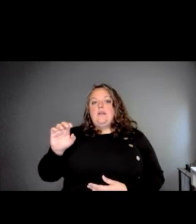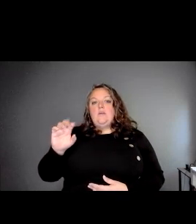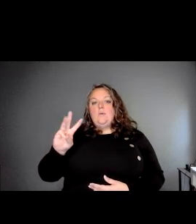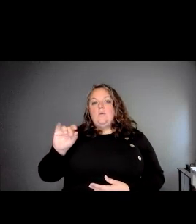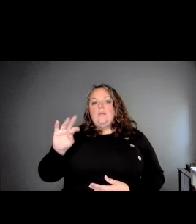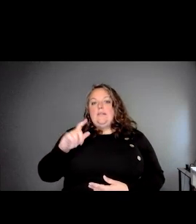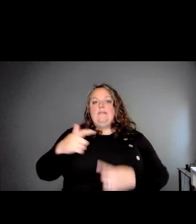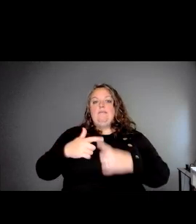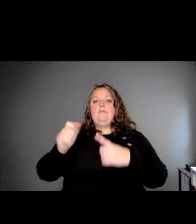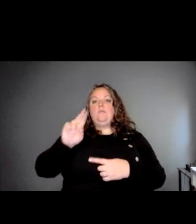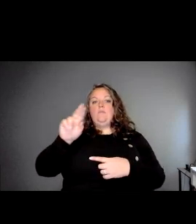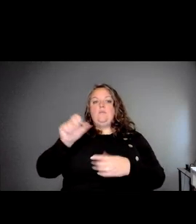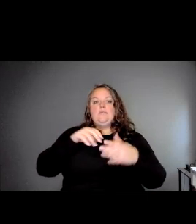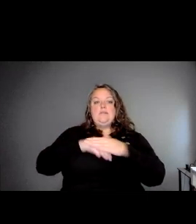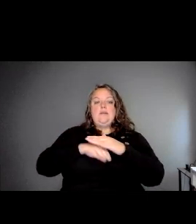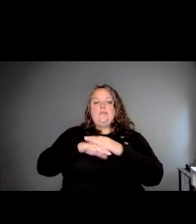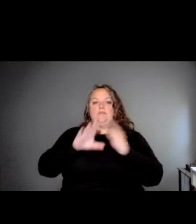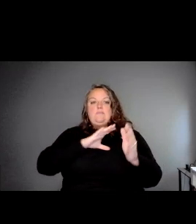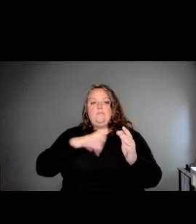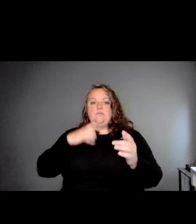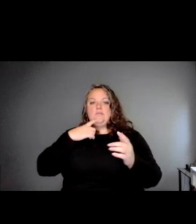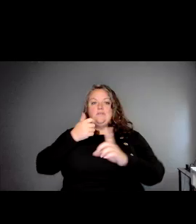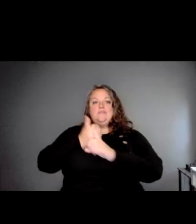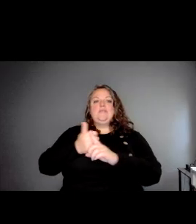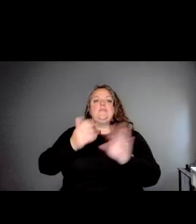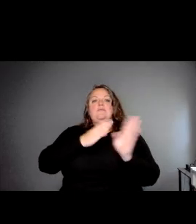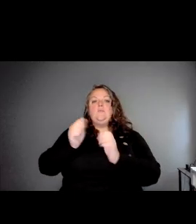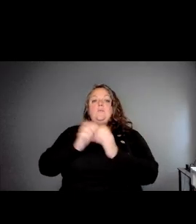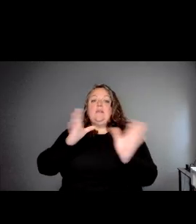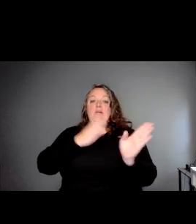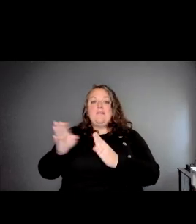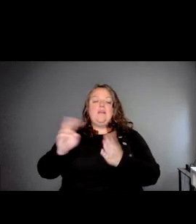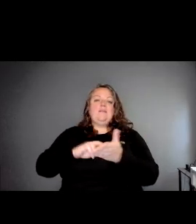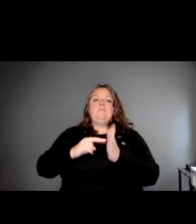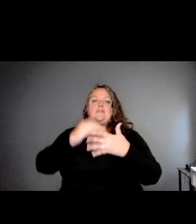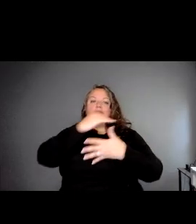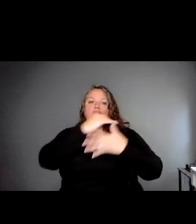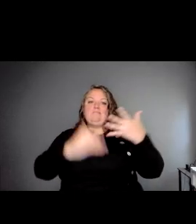is just a list of deficiencies that you have identified and no plan to do anything about it.